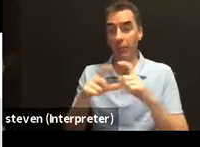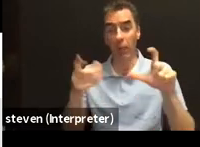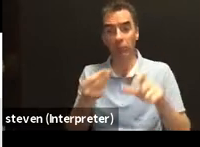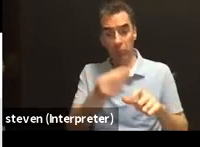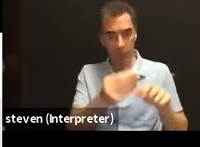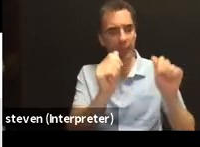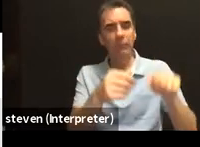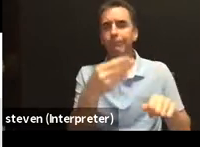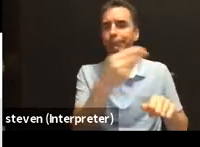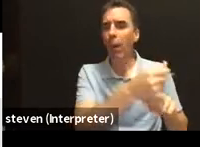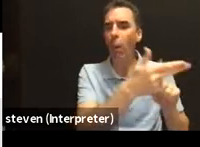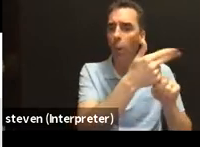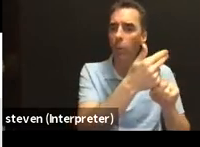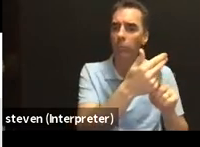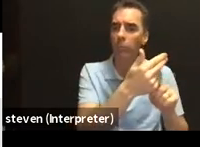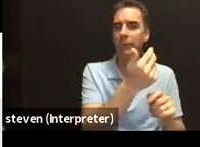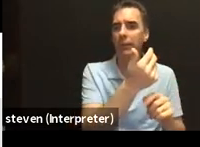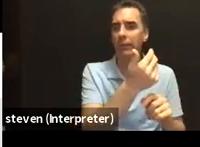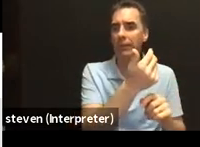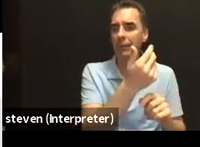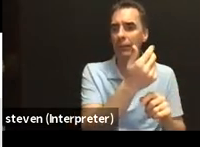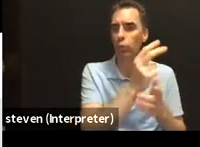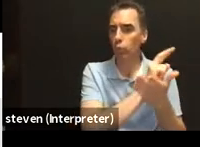maria.rodriguez: Sleep while still looking for a unit that will be more permanent for them to move into